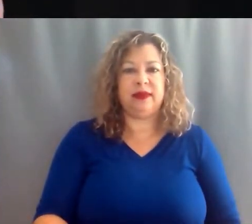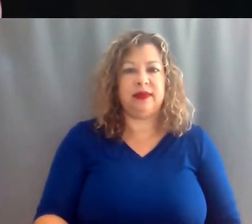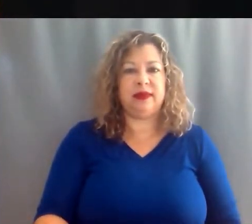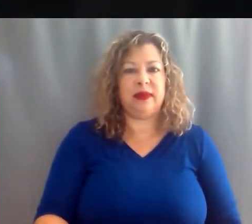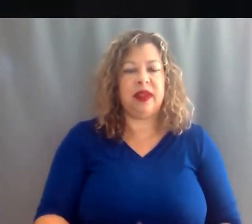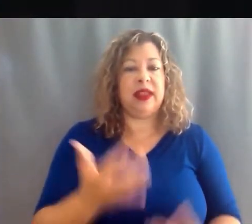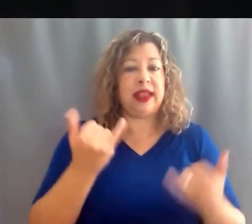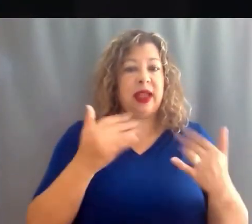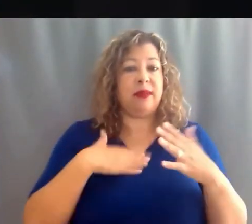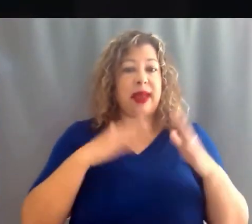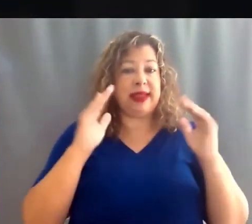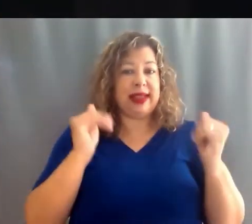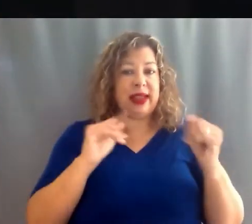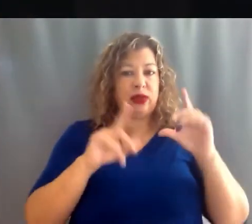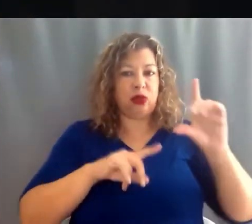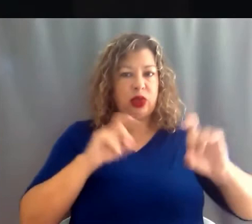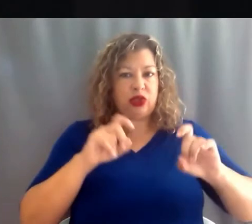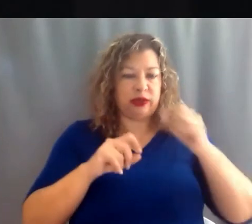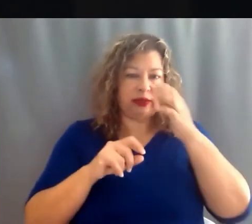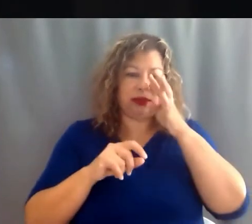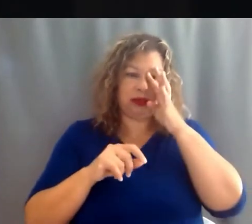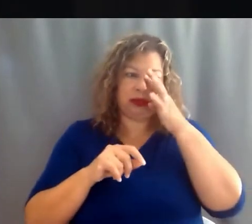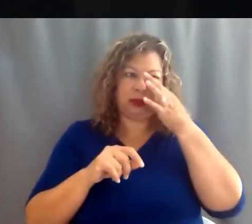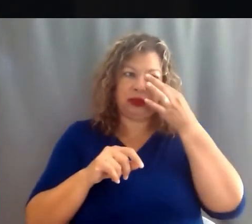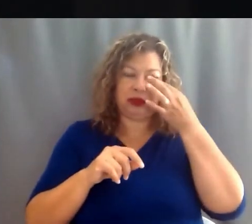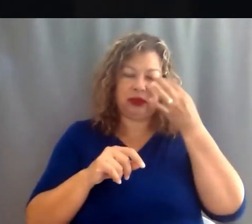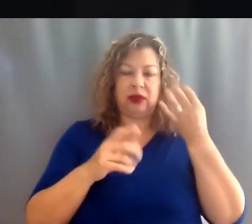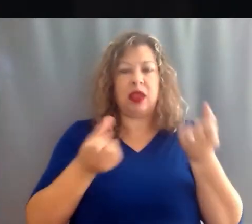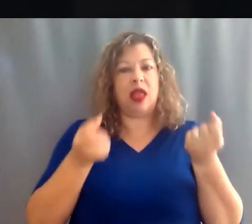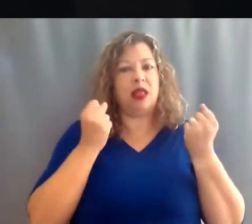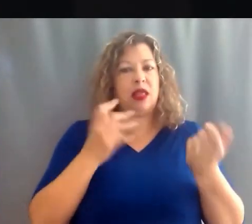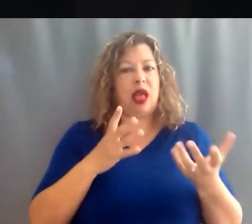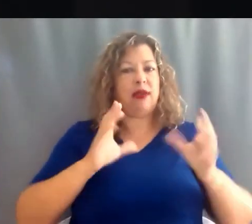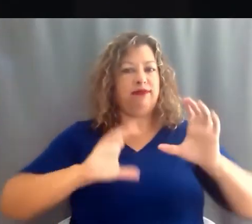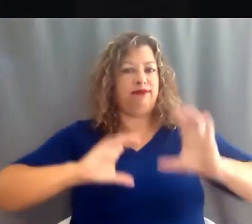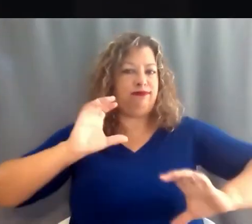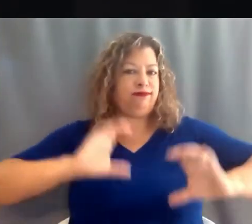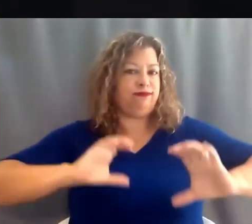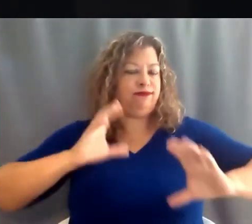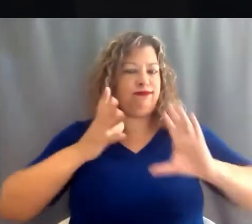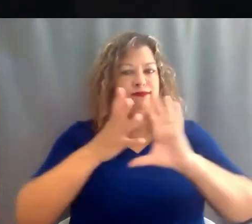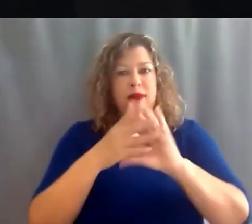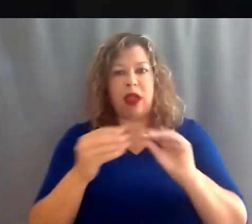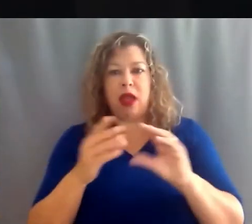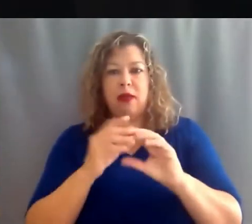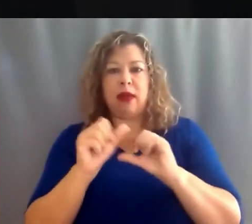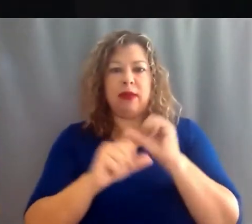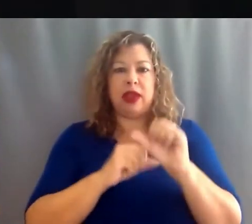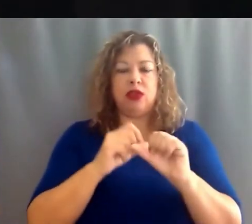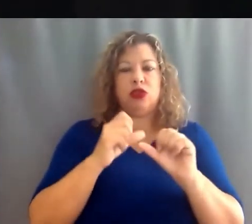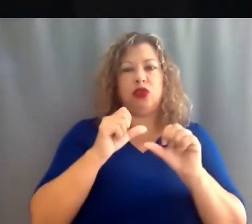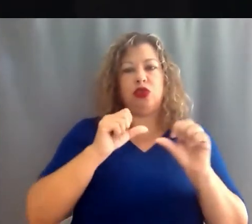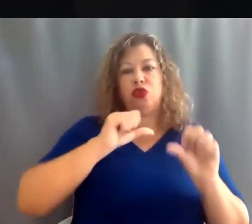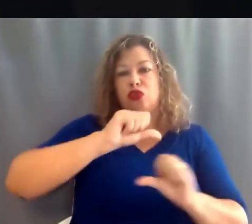You know, there's a lot of conversation now about the significance of social-emotional learning, that I would argue is really superficial. It's like.